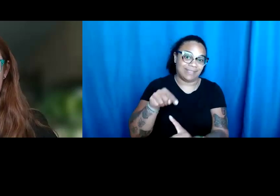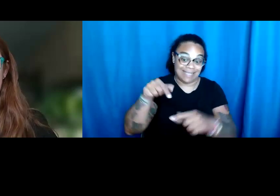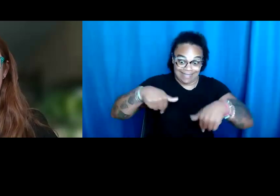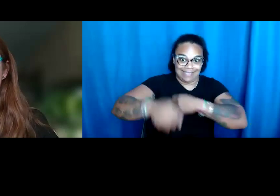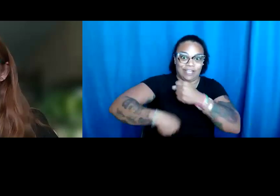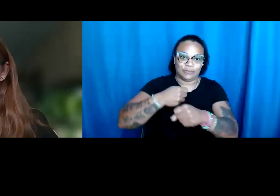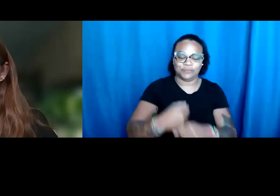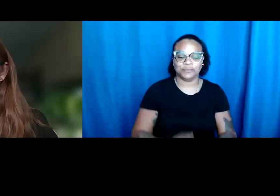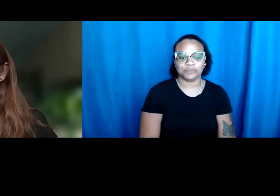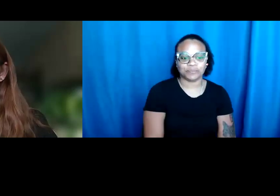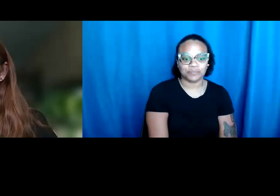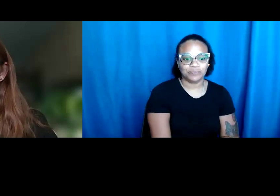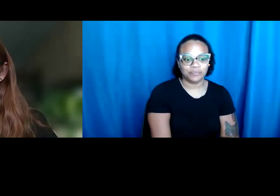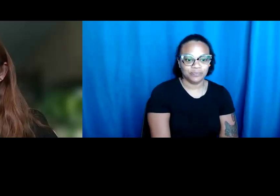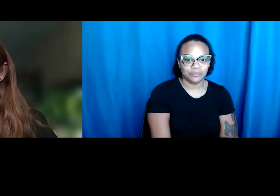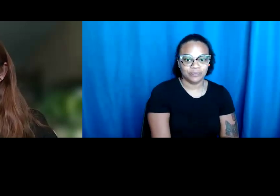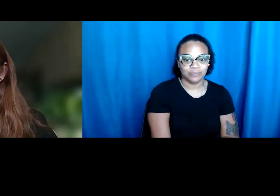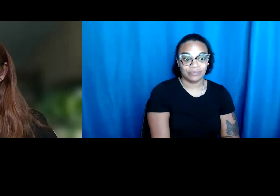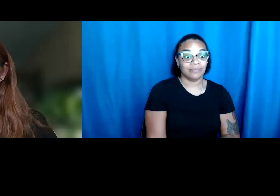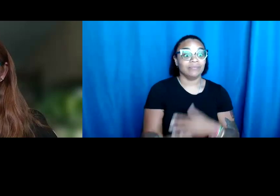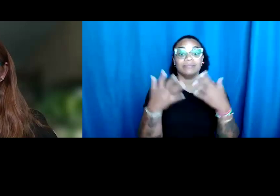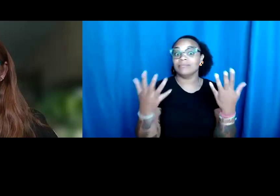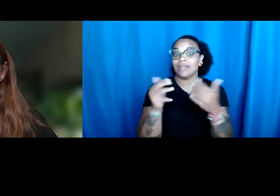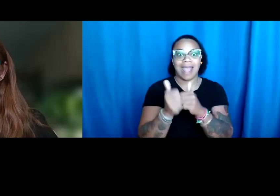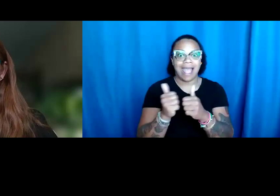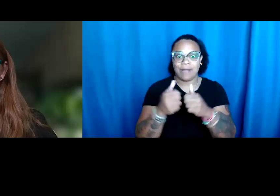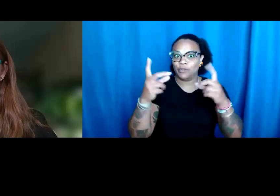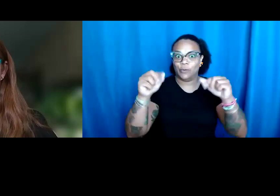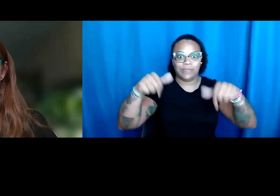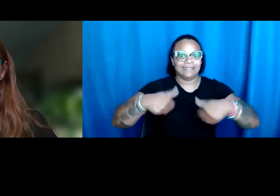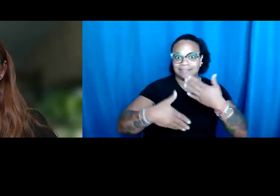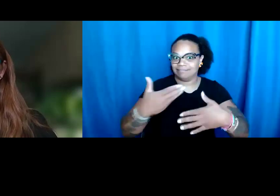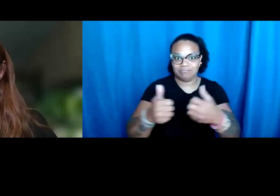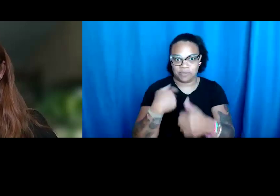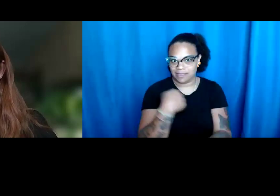So how do you do this with us? There are two links.